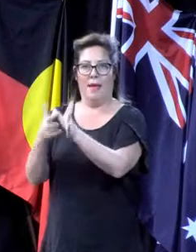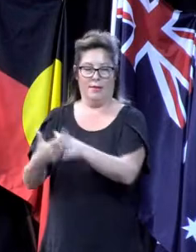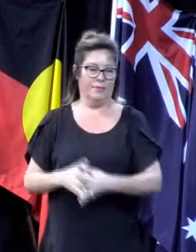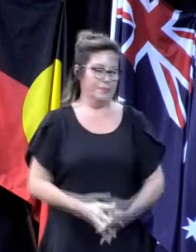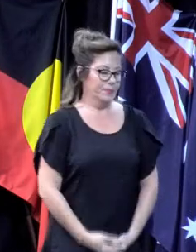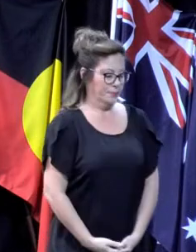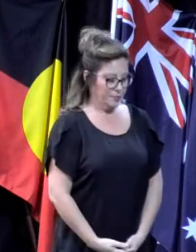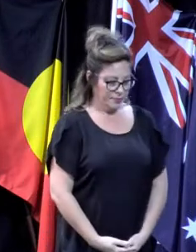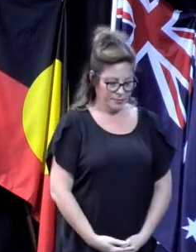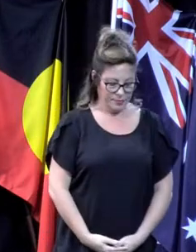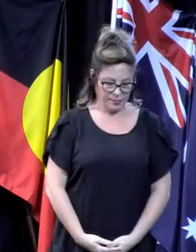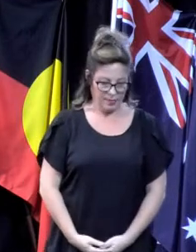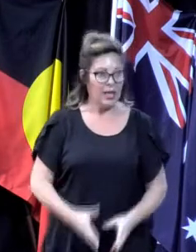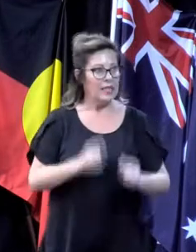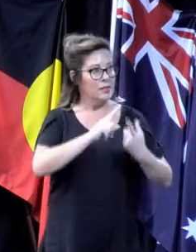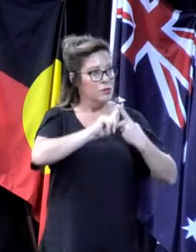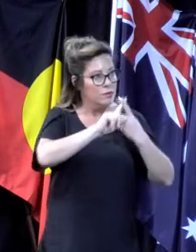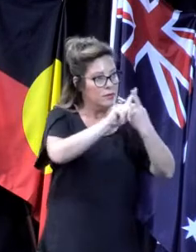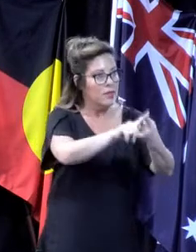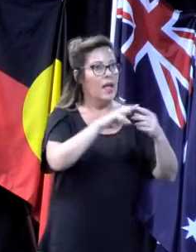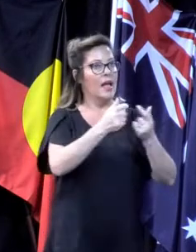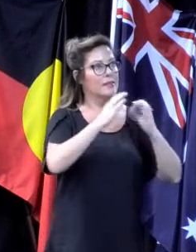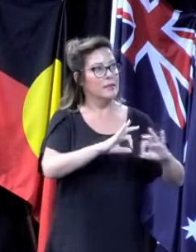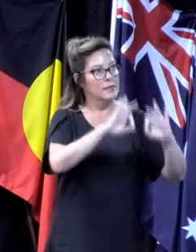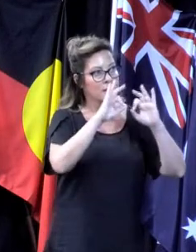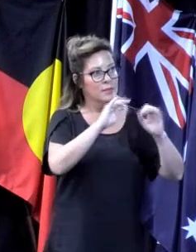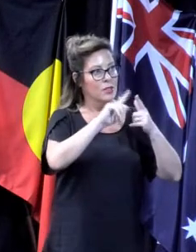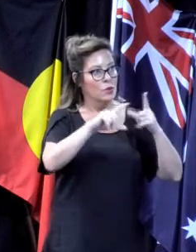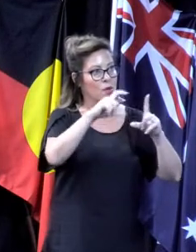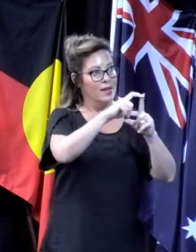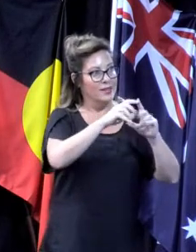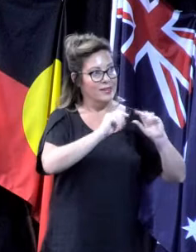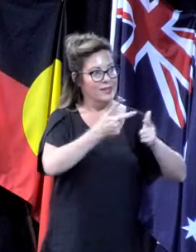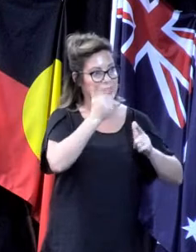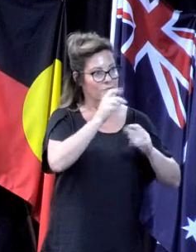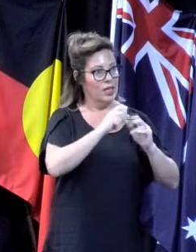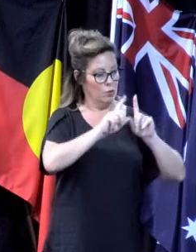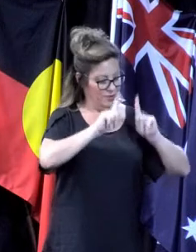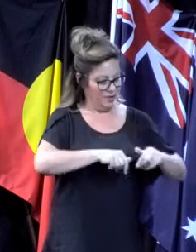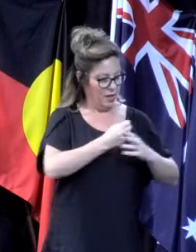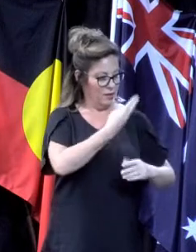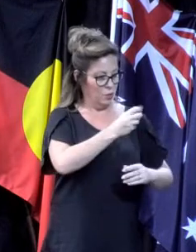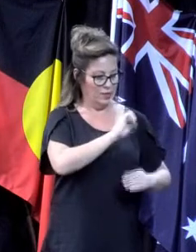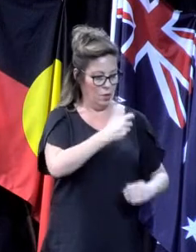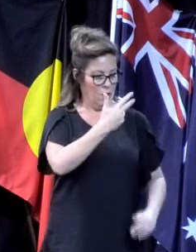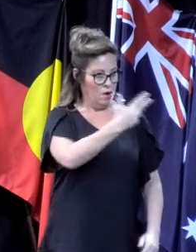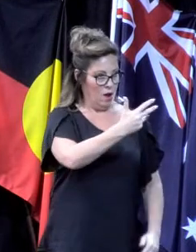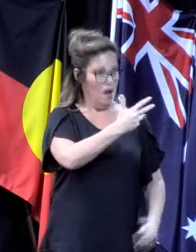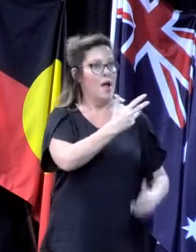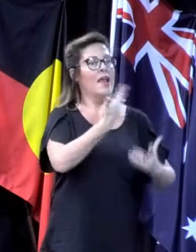with a permanent appointment as a special ed teacher with the department in 2009? I did, yes. And did you teach within the special education programs